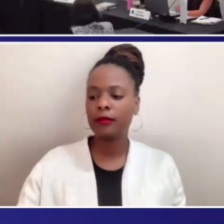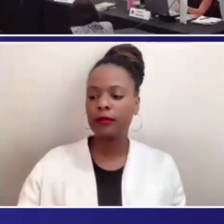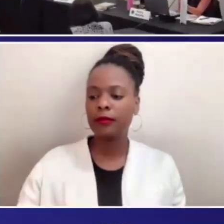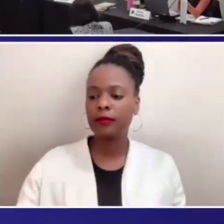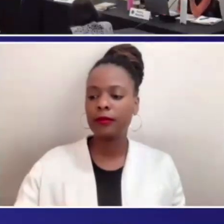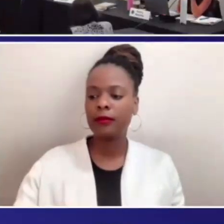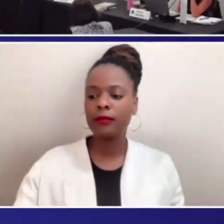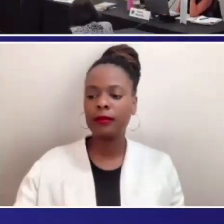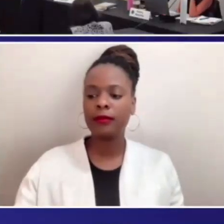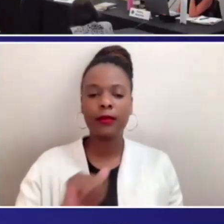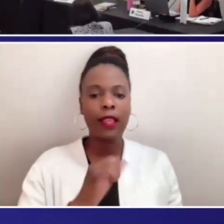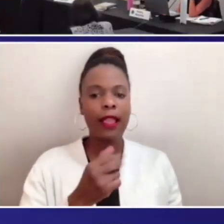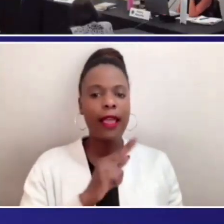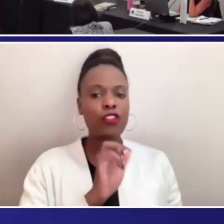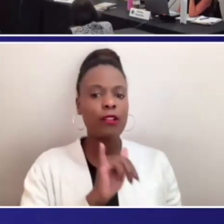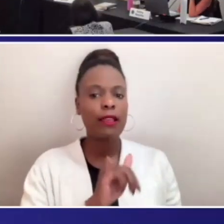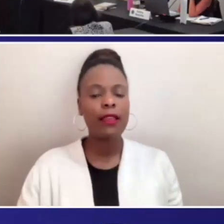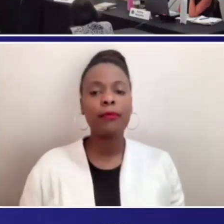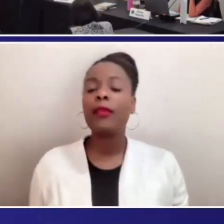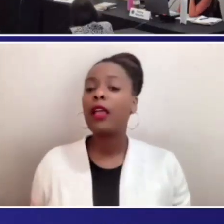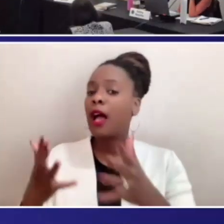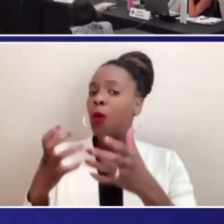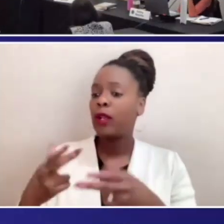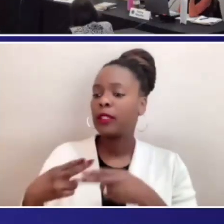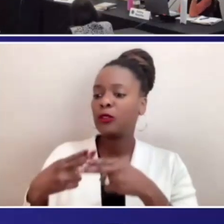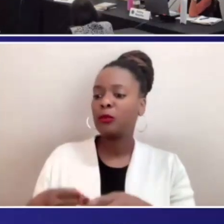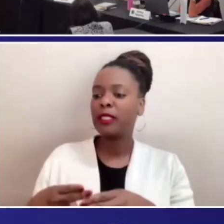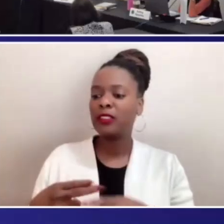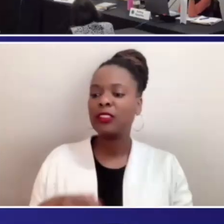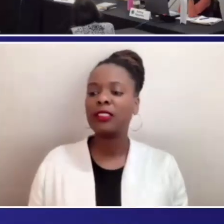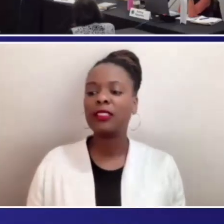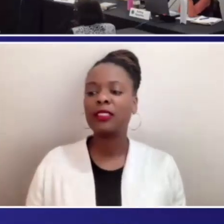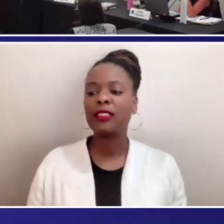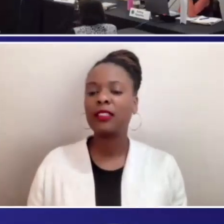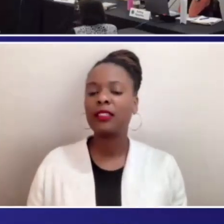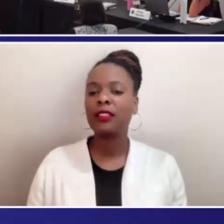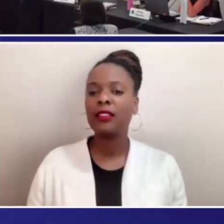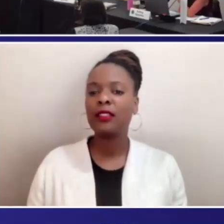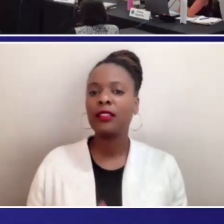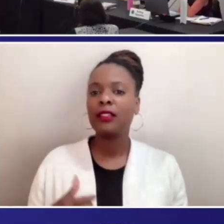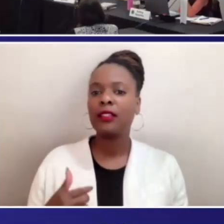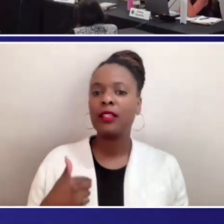I just wanted to mention that we, as in my -- me and Tamar and Faisal,